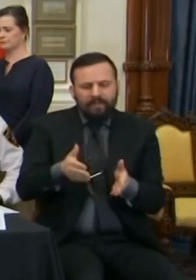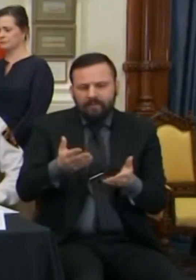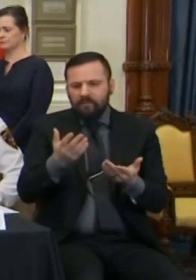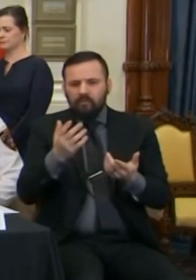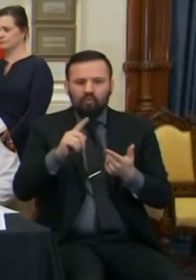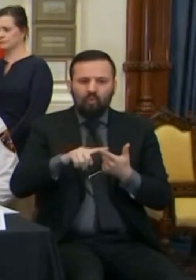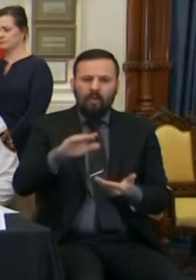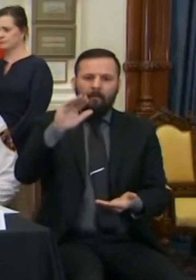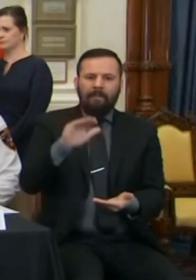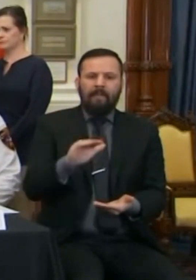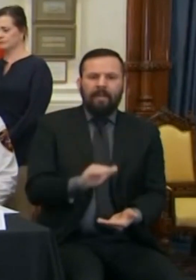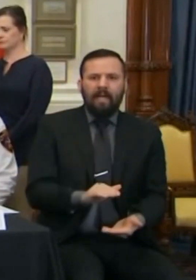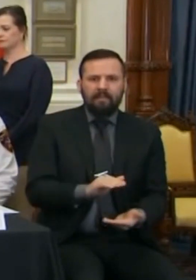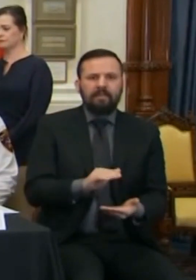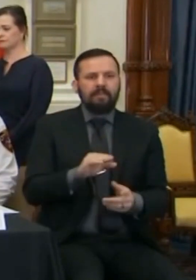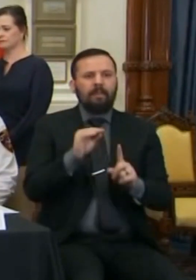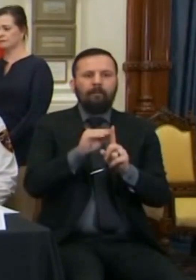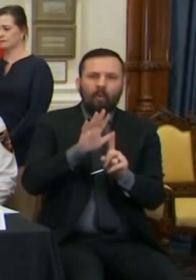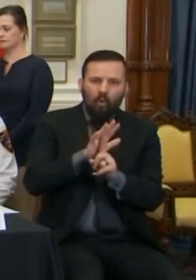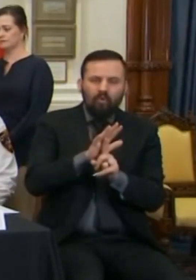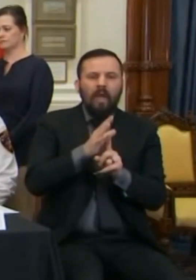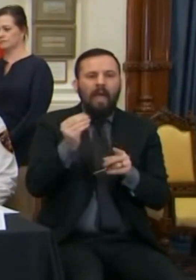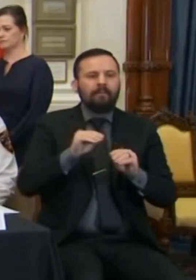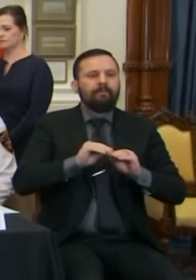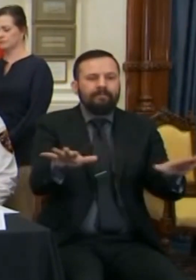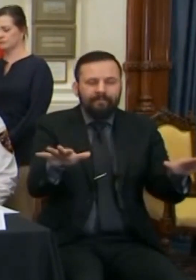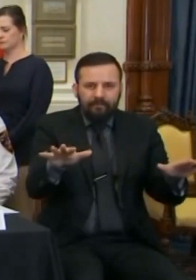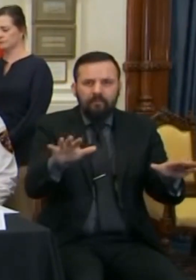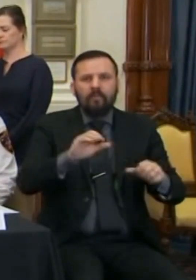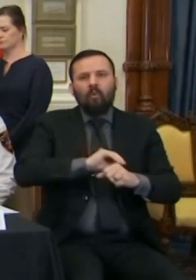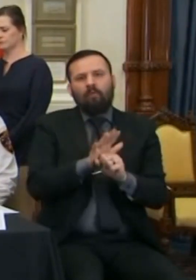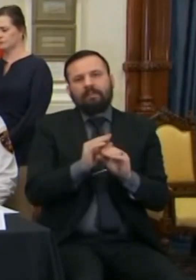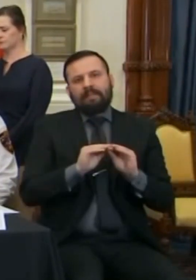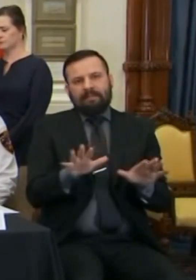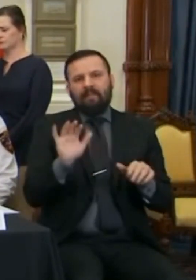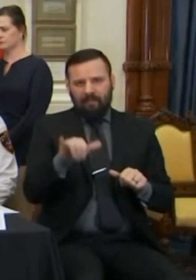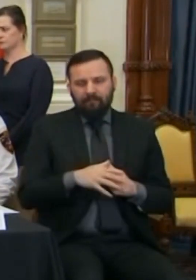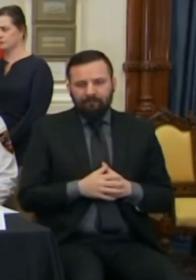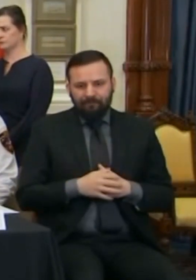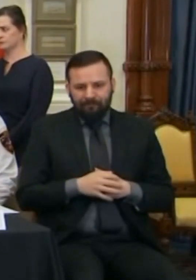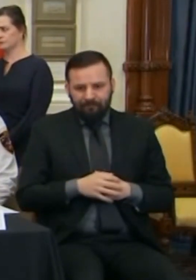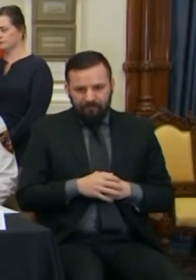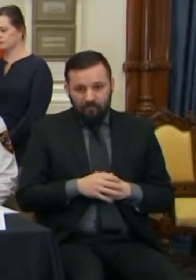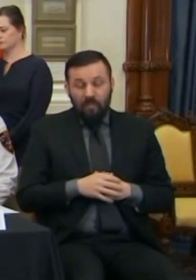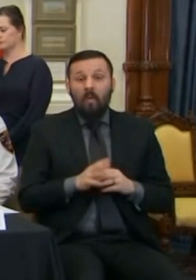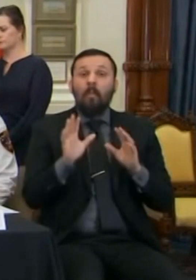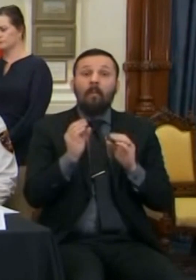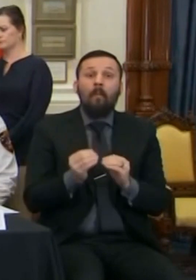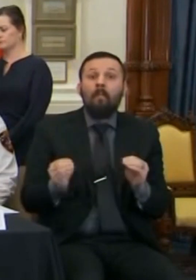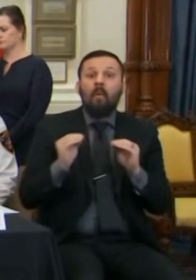minimize exposure to and transmission of koban 19 the more that people do to